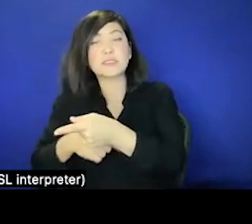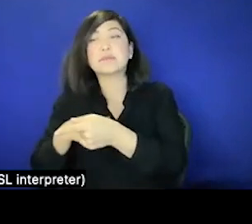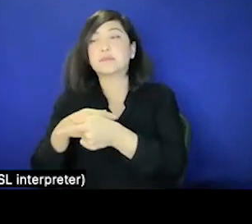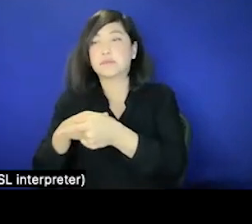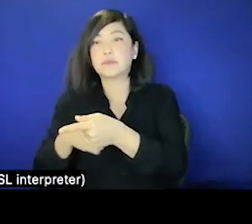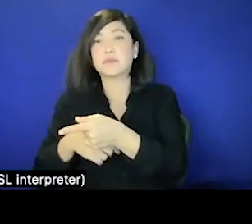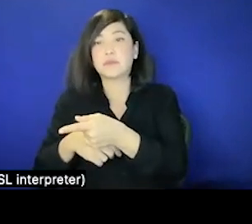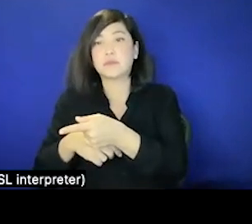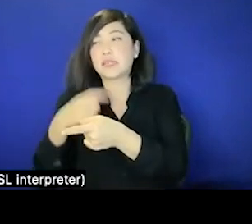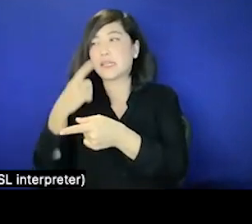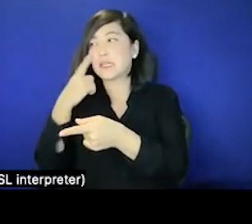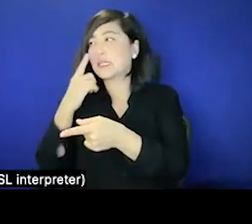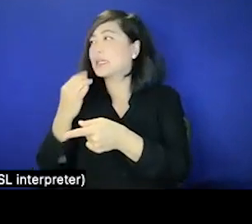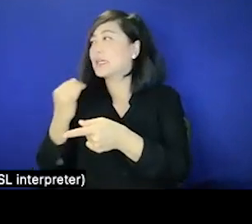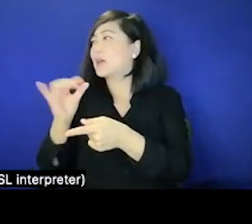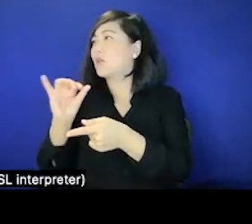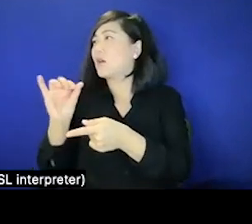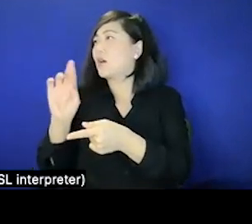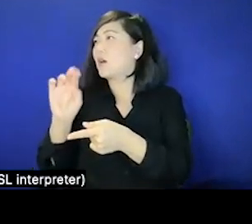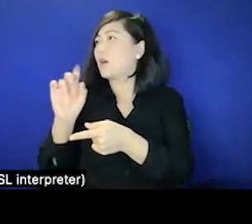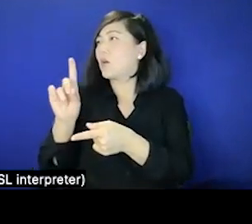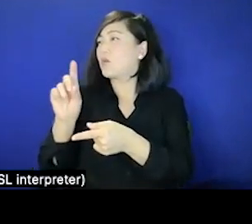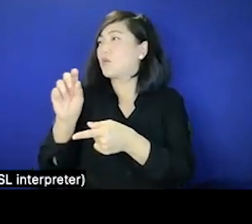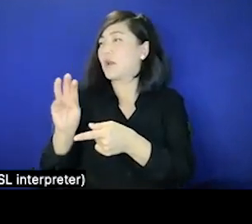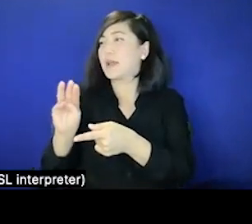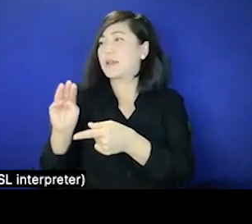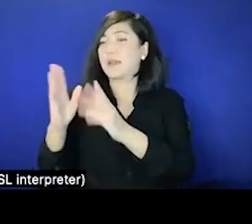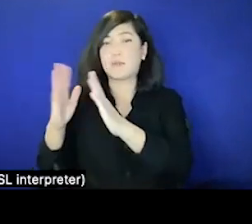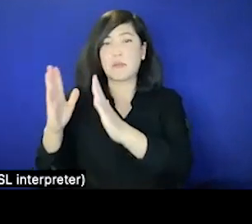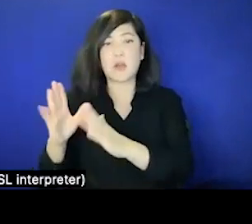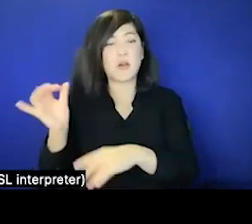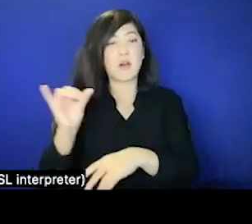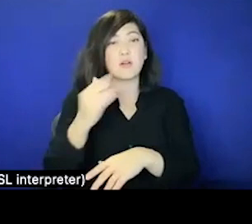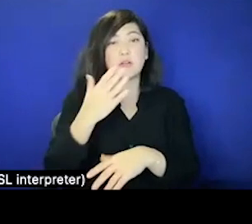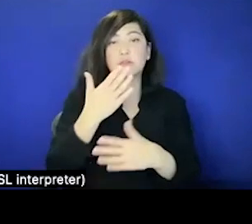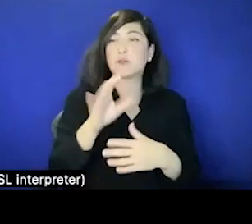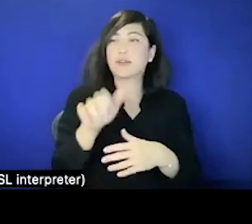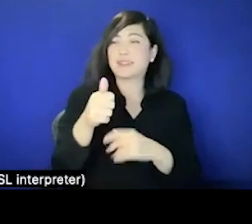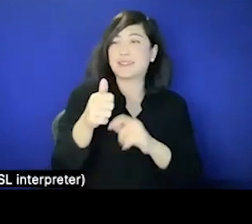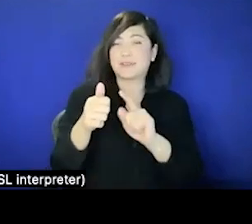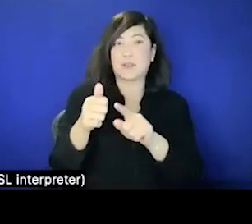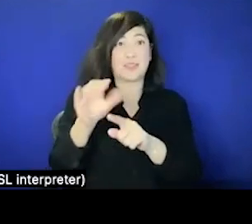House. Callisto was trying to do some good work in this area to kind of be driven to